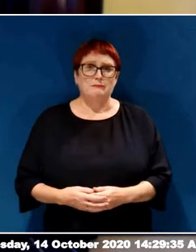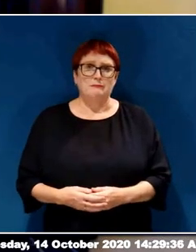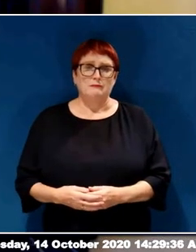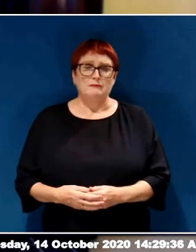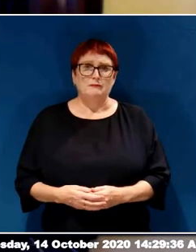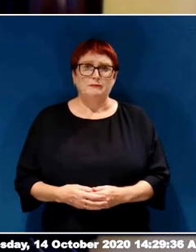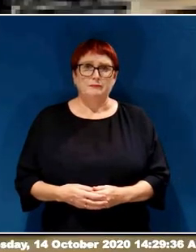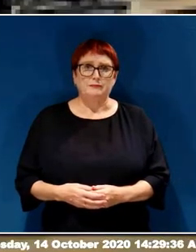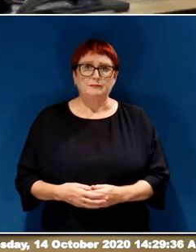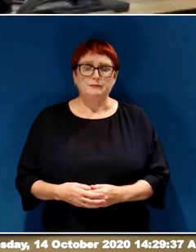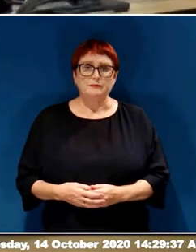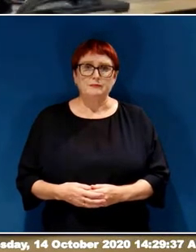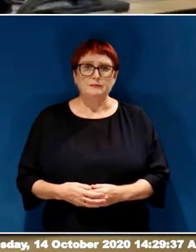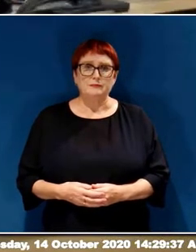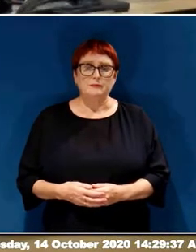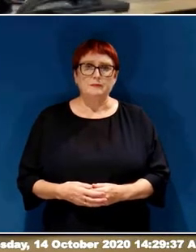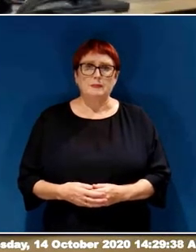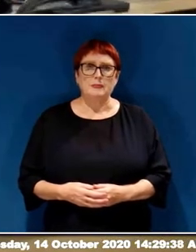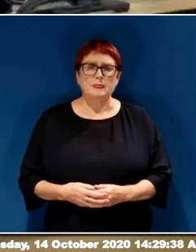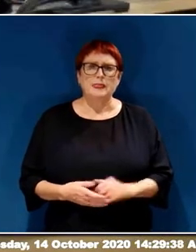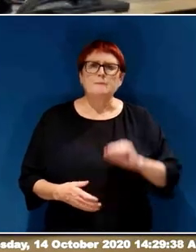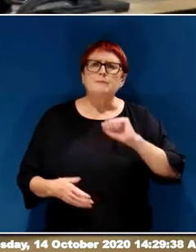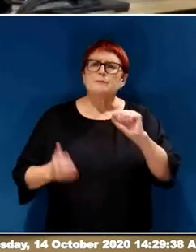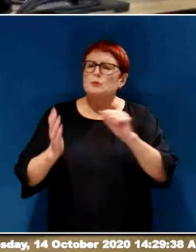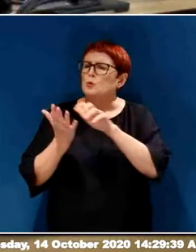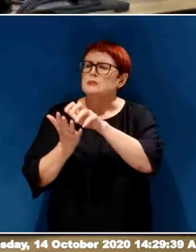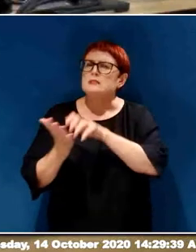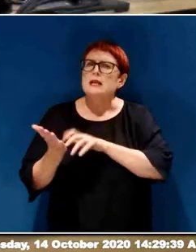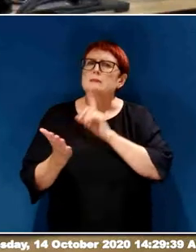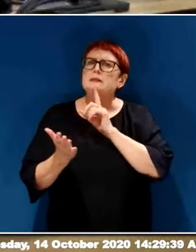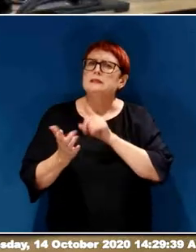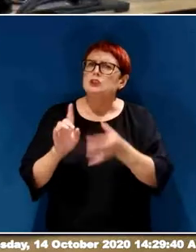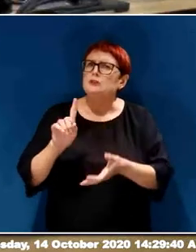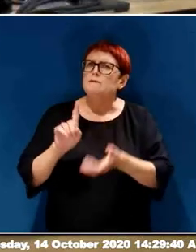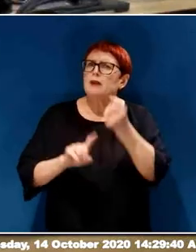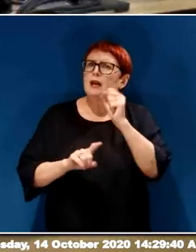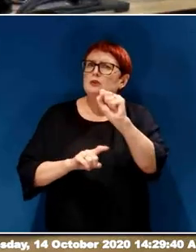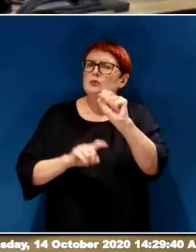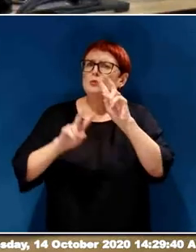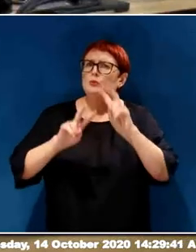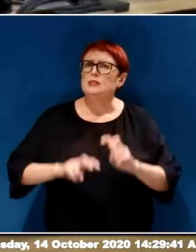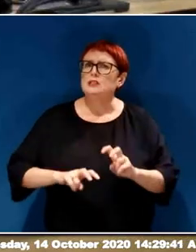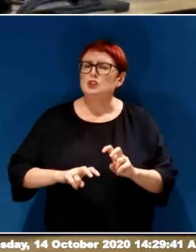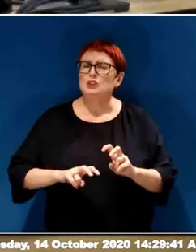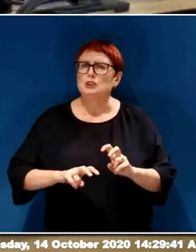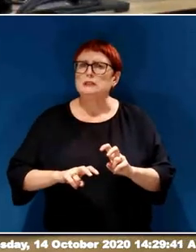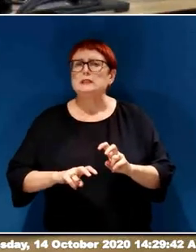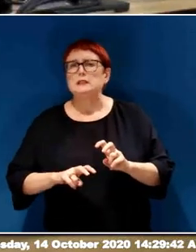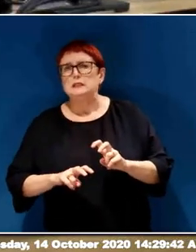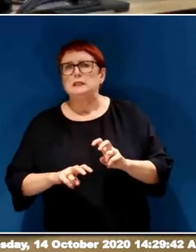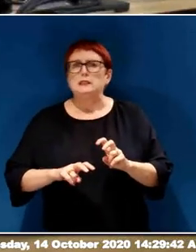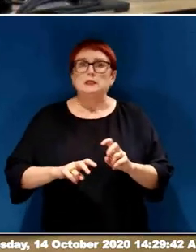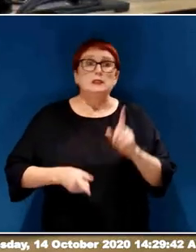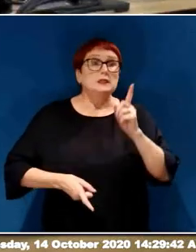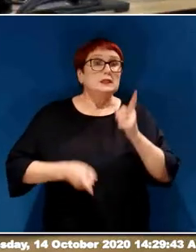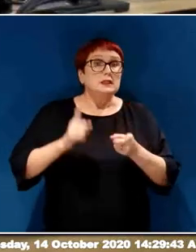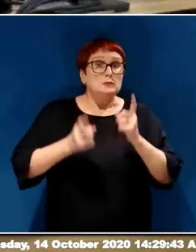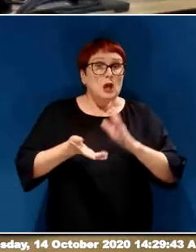identified that arise when parents take issue with the steps being undertaken by a school in respect of that child.